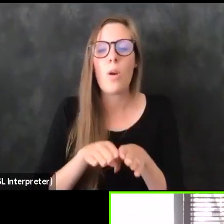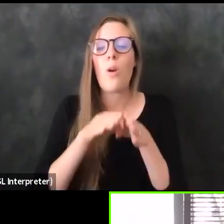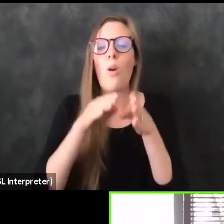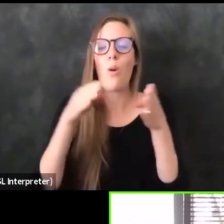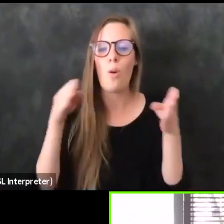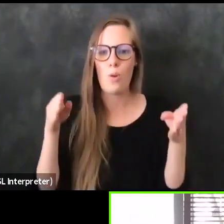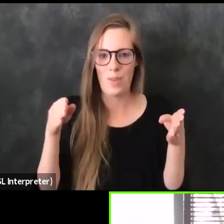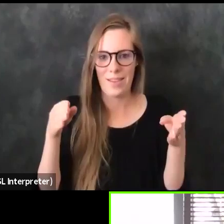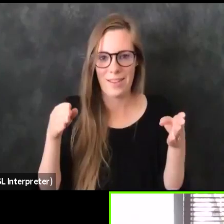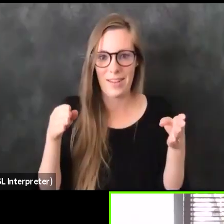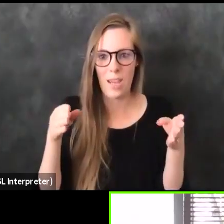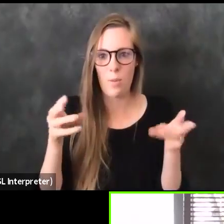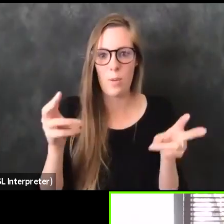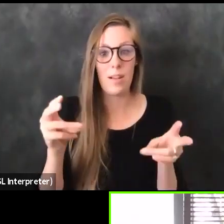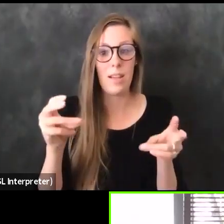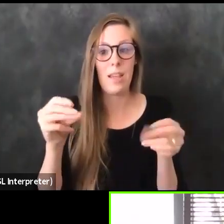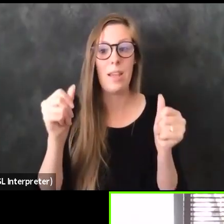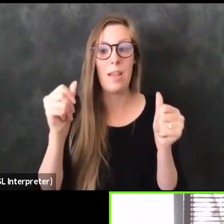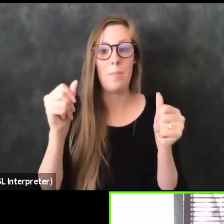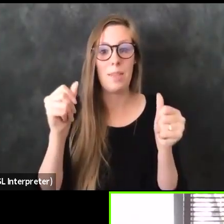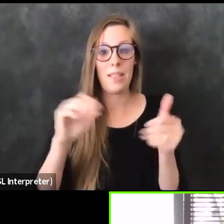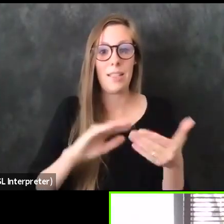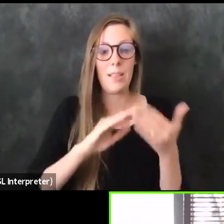would immediately move into the orange tier.